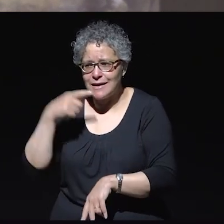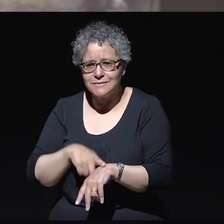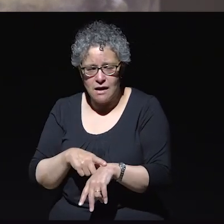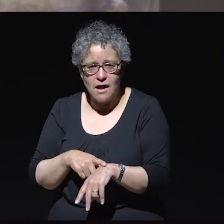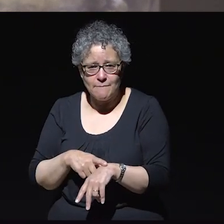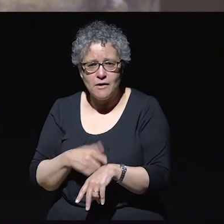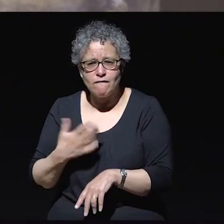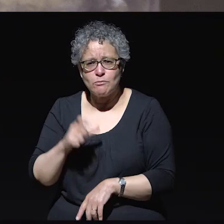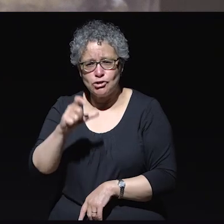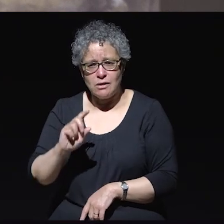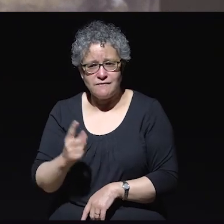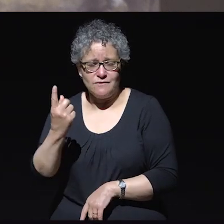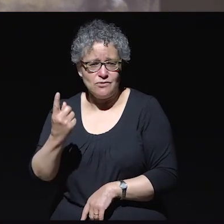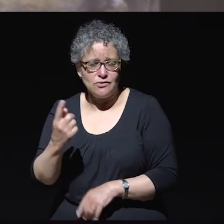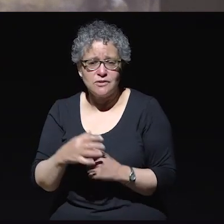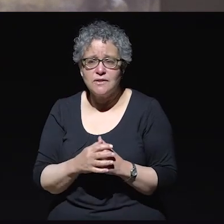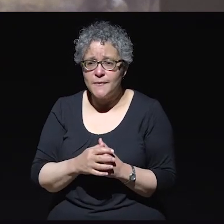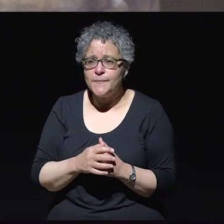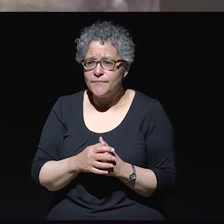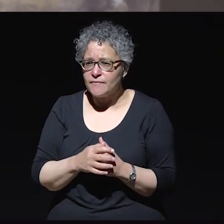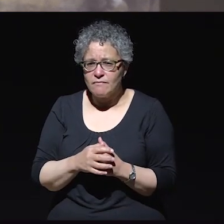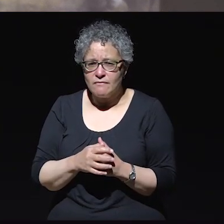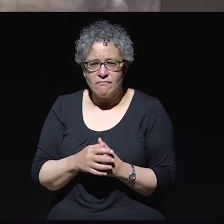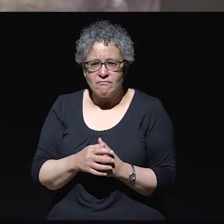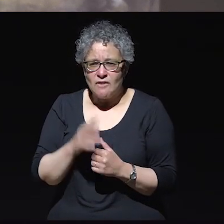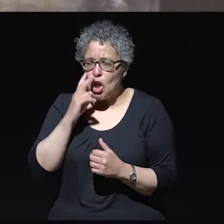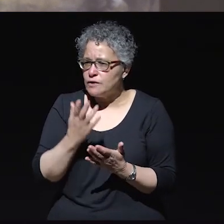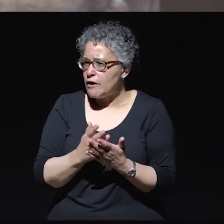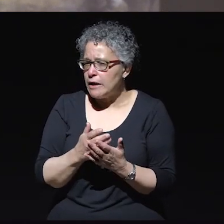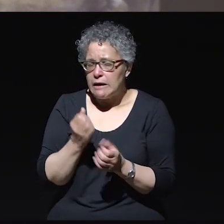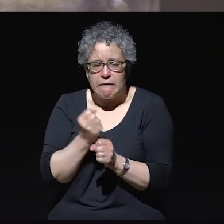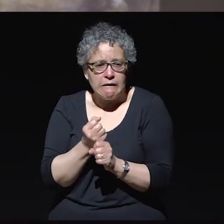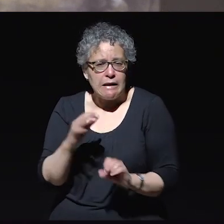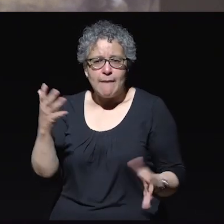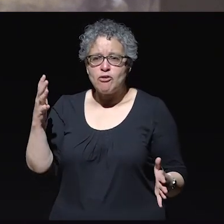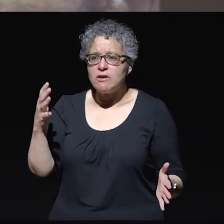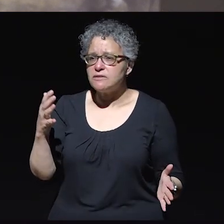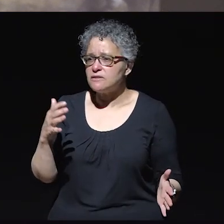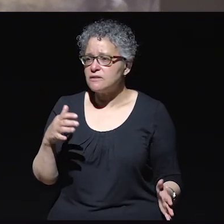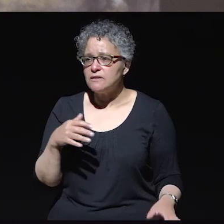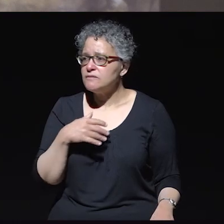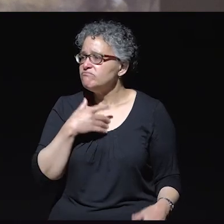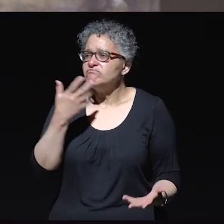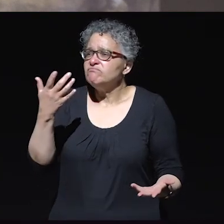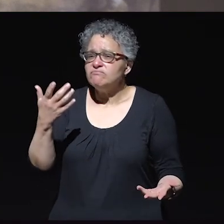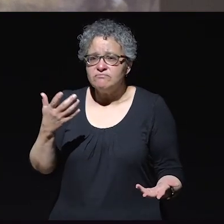they just exude this sense of insouciance and glamour and just a kind of natural quality of leadership